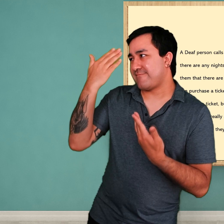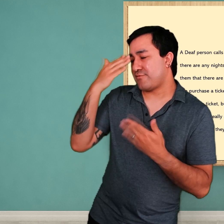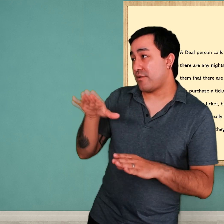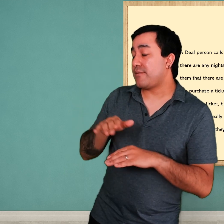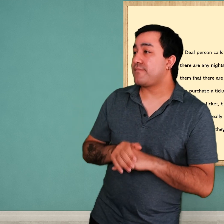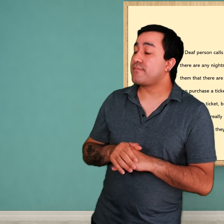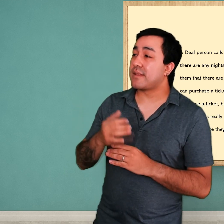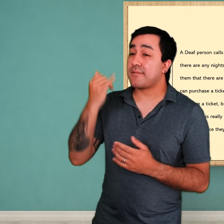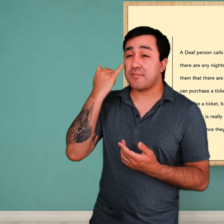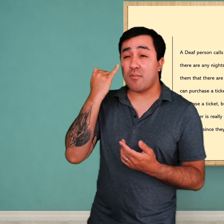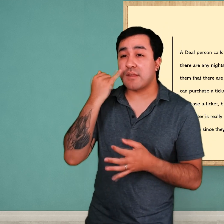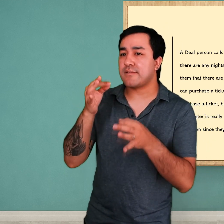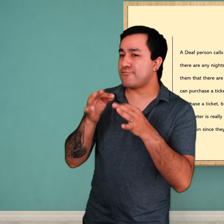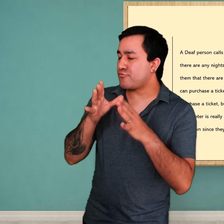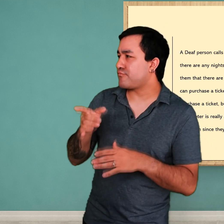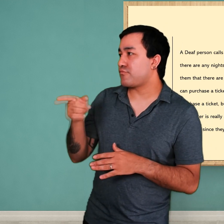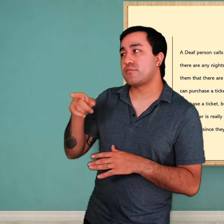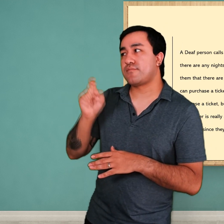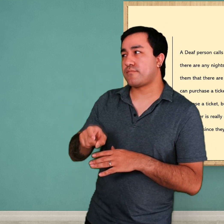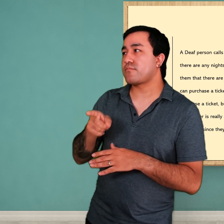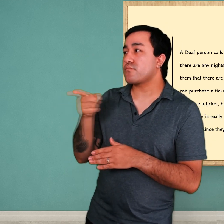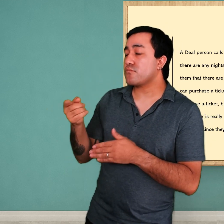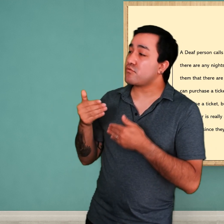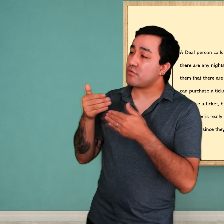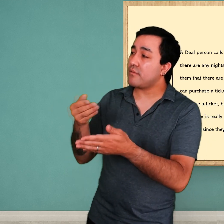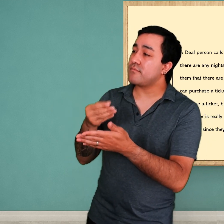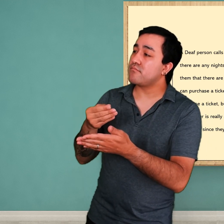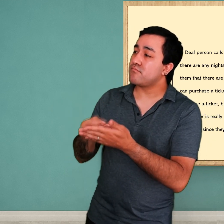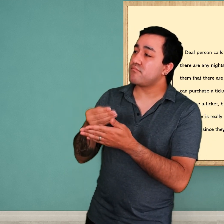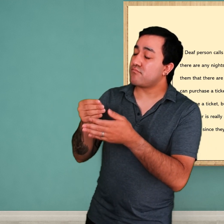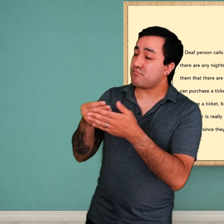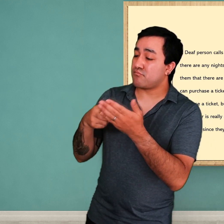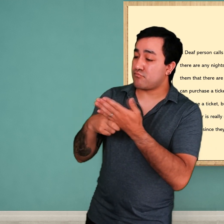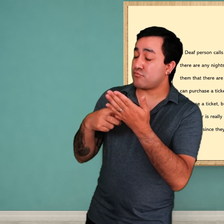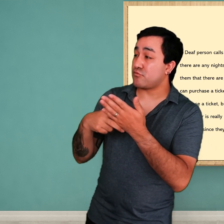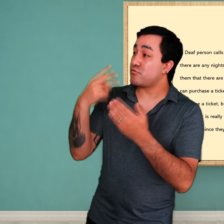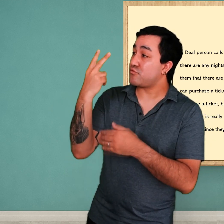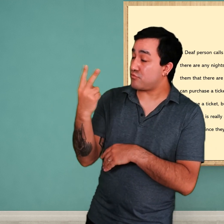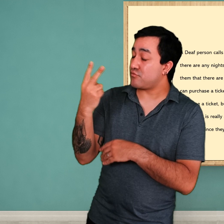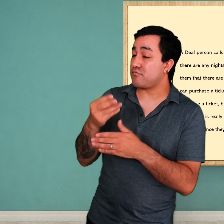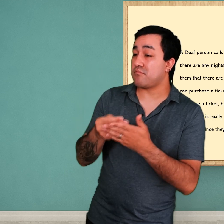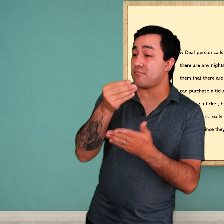to hire. Then they say that if an interpreter is really needed, the Deaf person can purchase